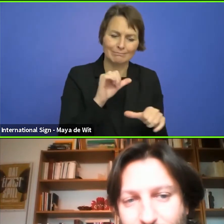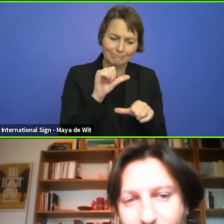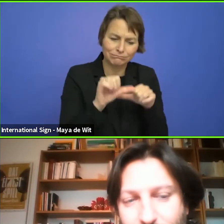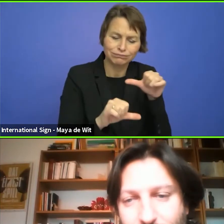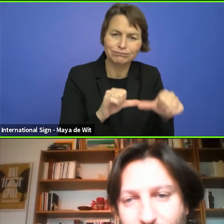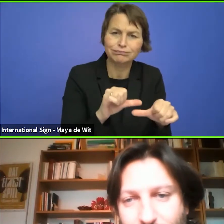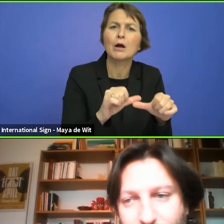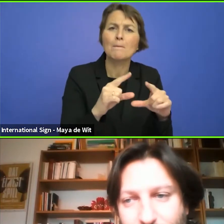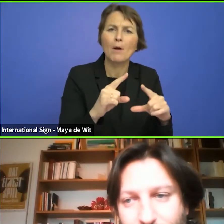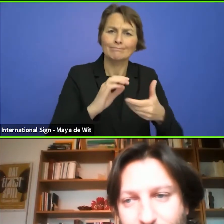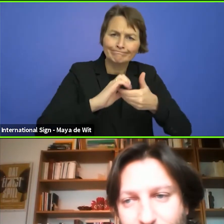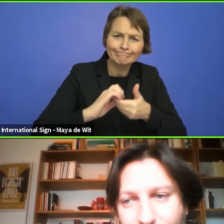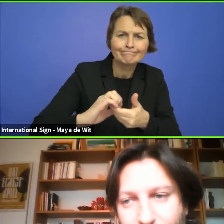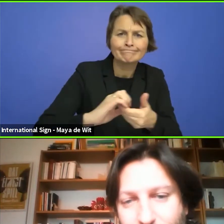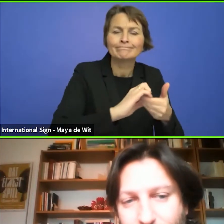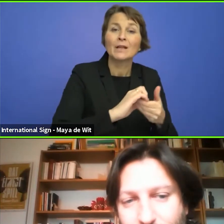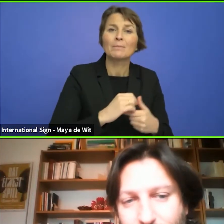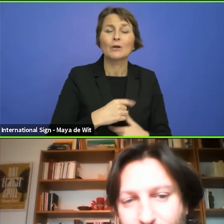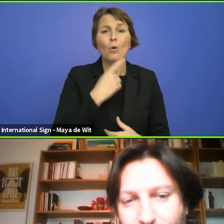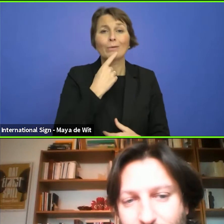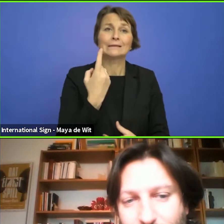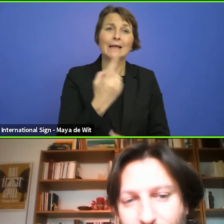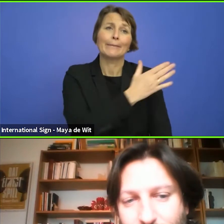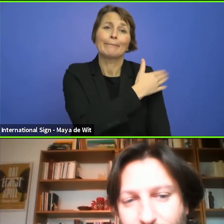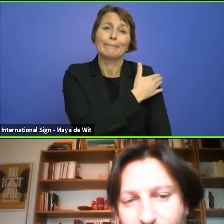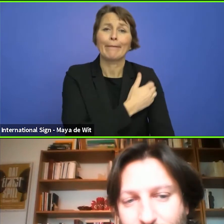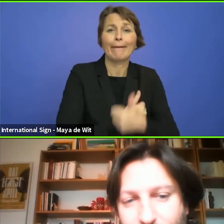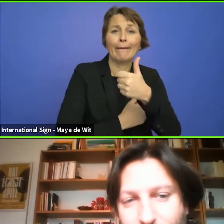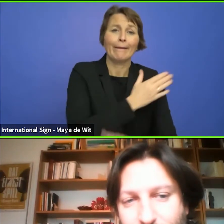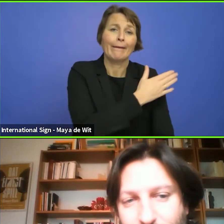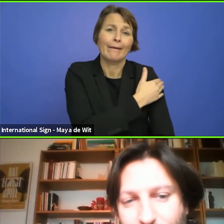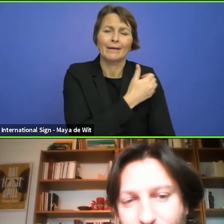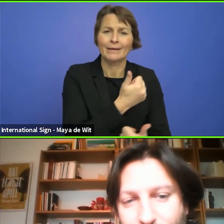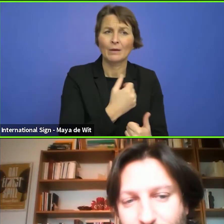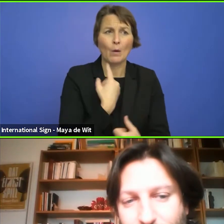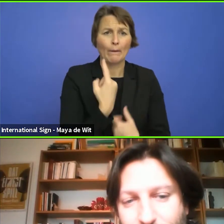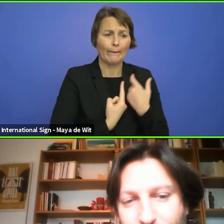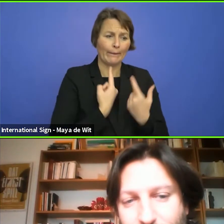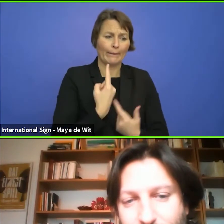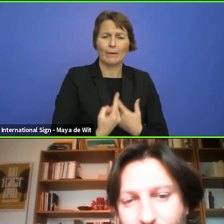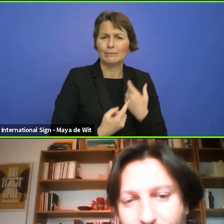our own work here.We won't bring change alone.It's important to mention the successful efforts of all